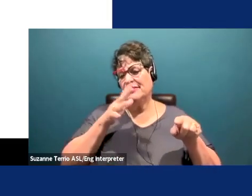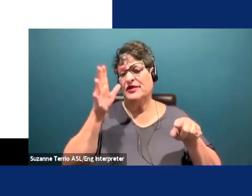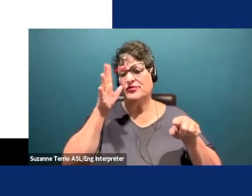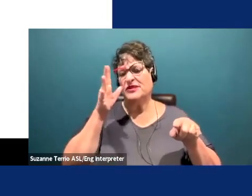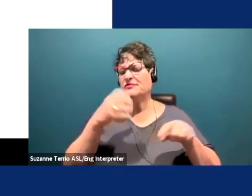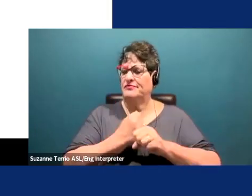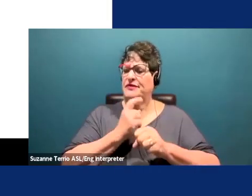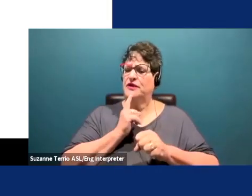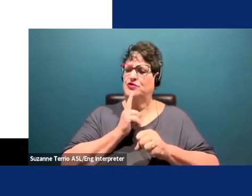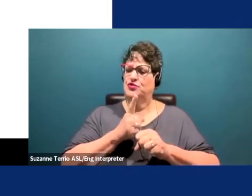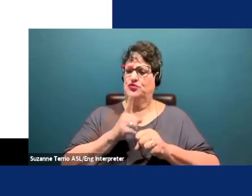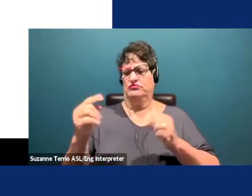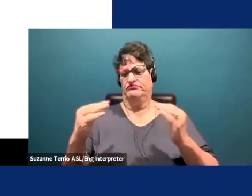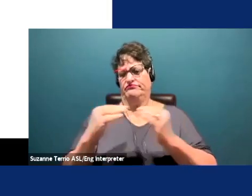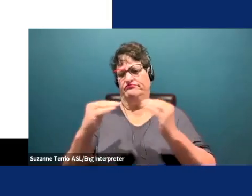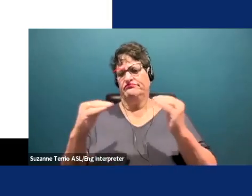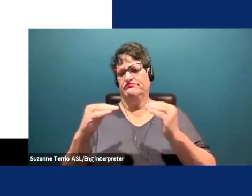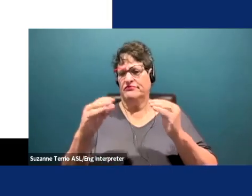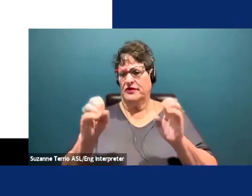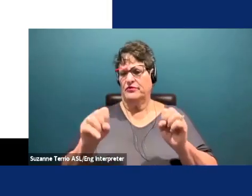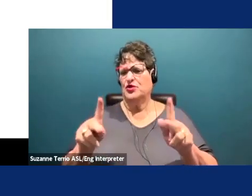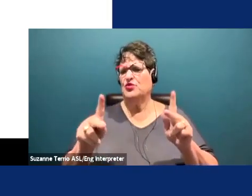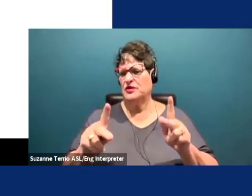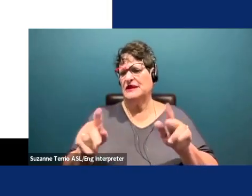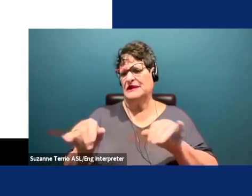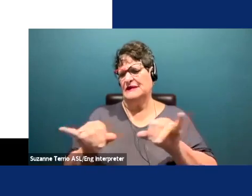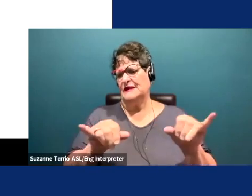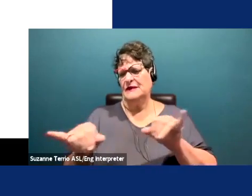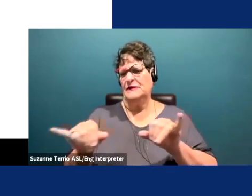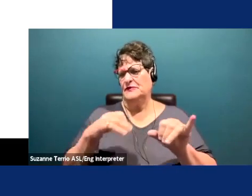to have the same benefit like family reunification.